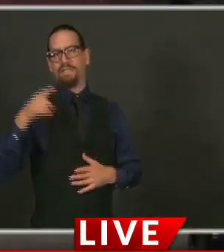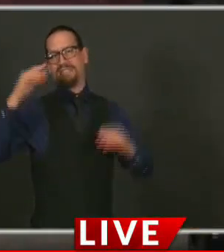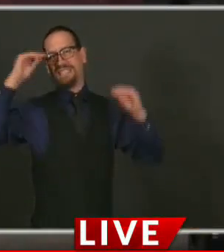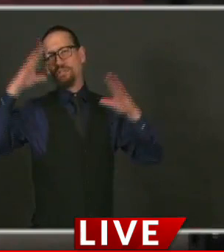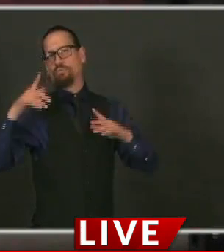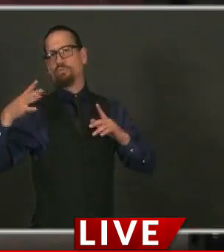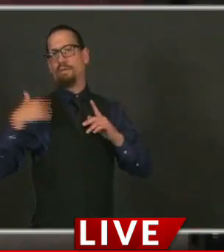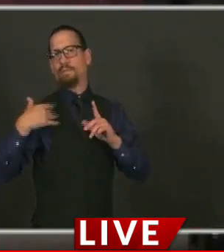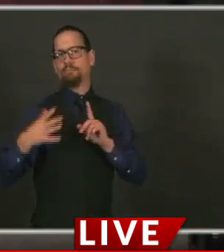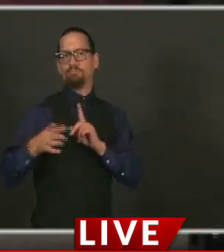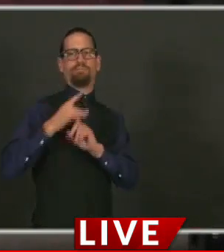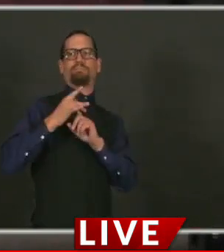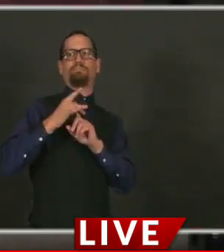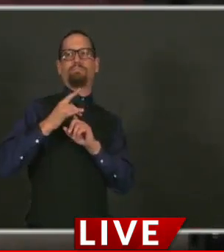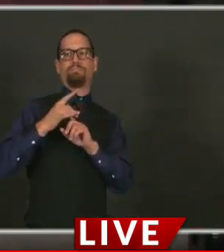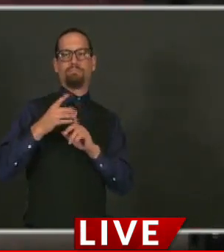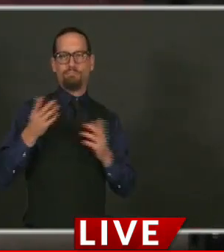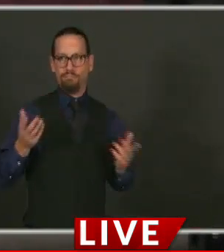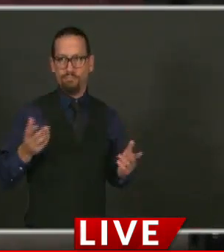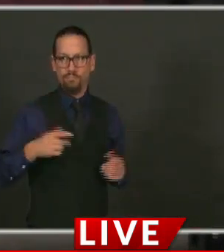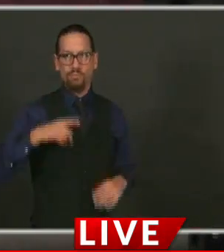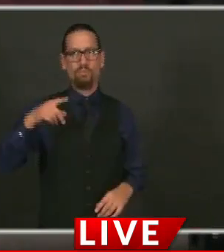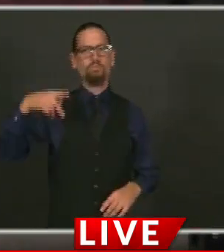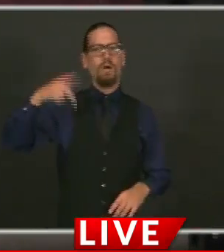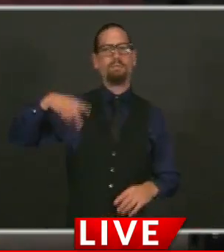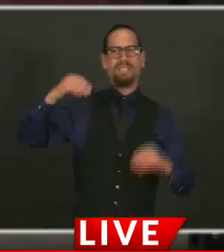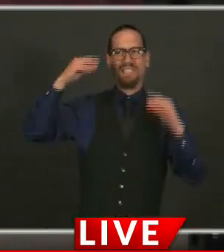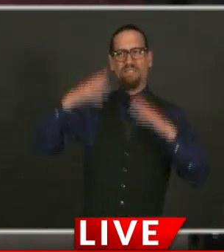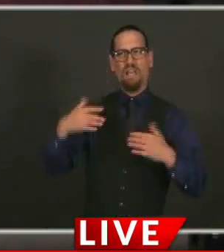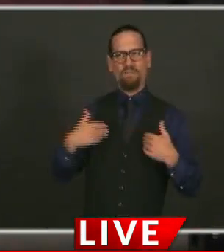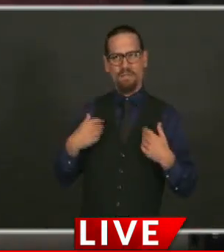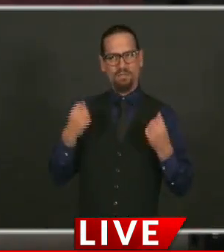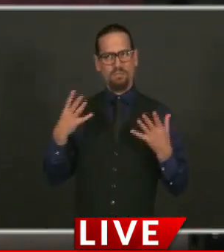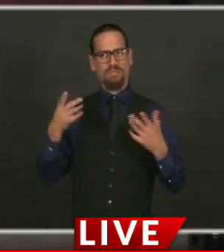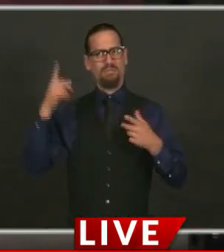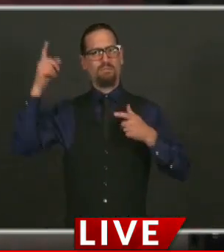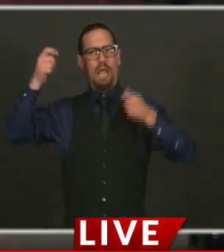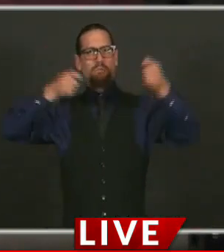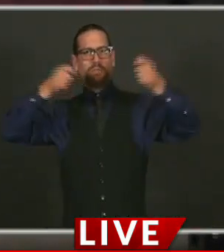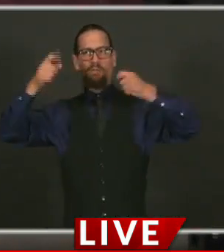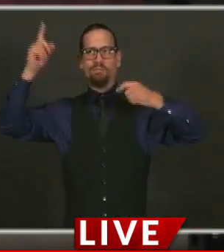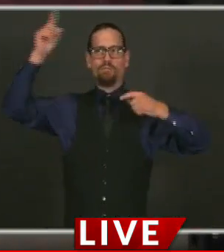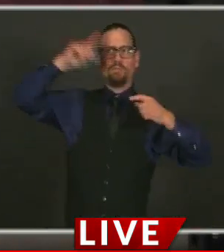YESTERDAY BECAUSE OF A POSITIVE CASE, PRIVATE SCHOOL WAS OUT FOR